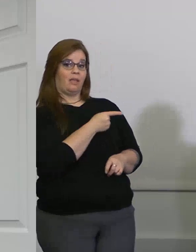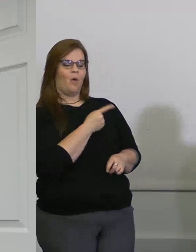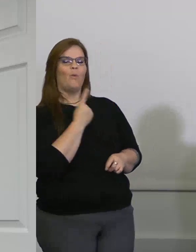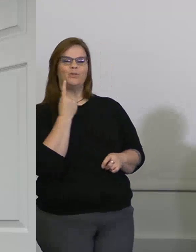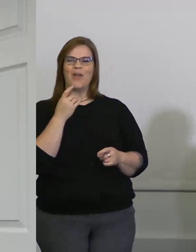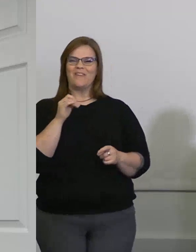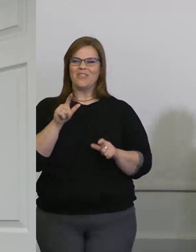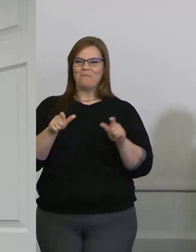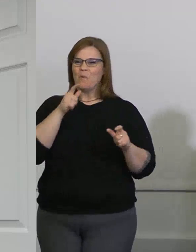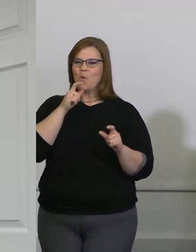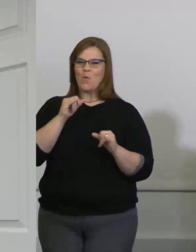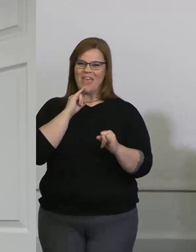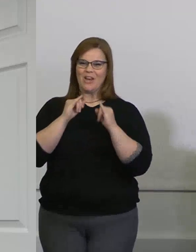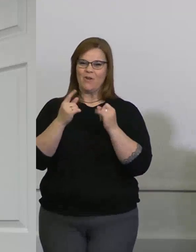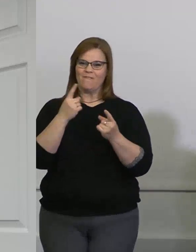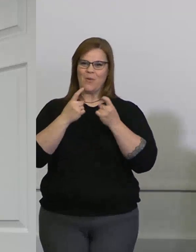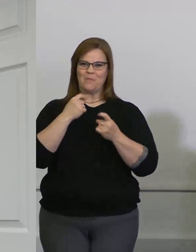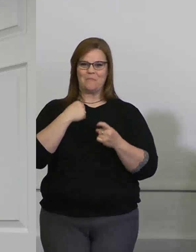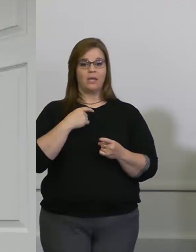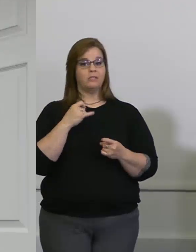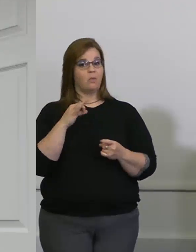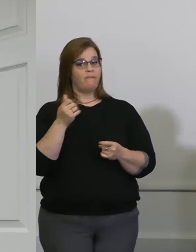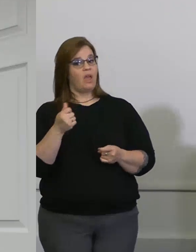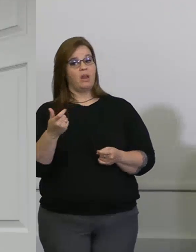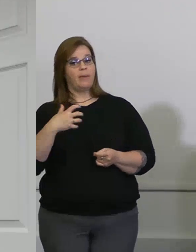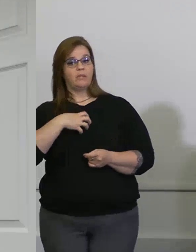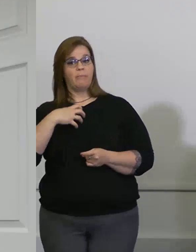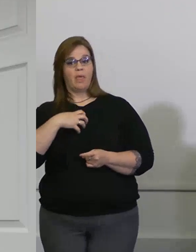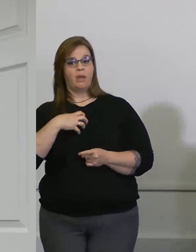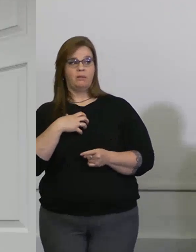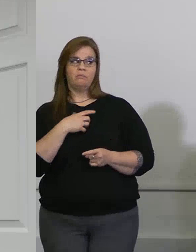So if anybody has to complain, it's his fault that I'm here.